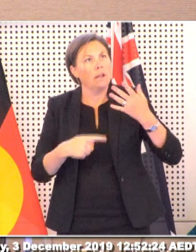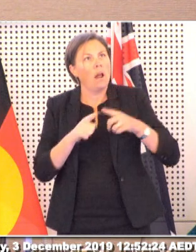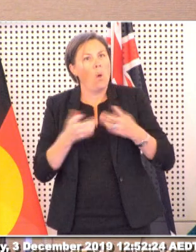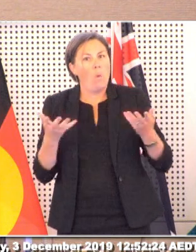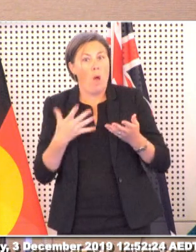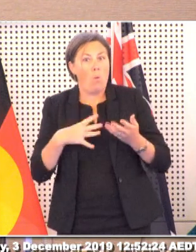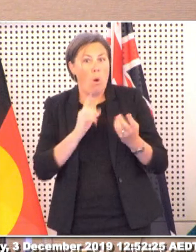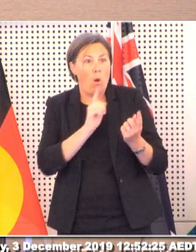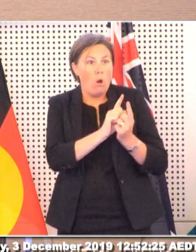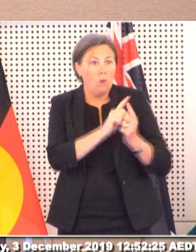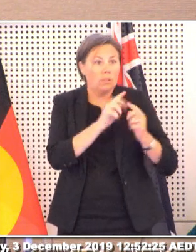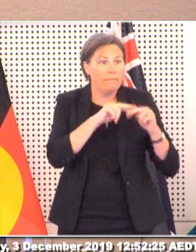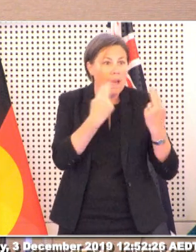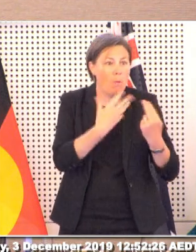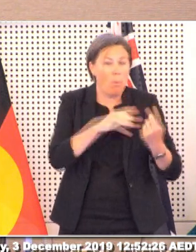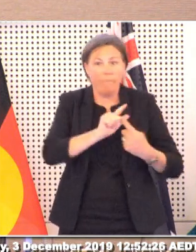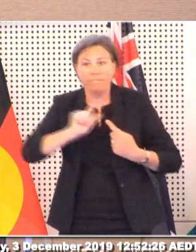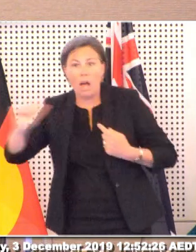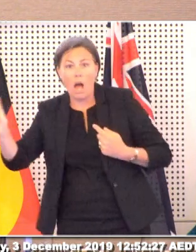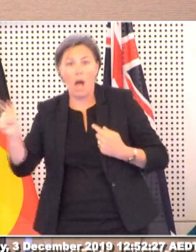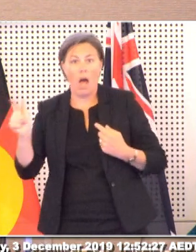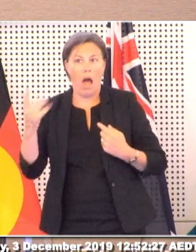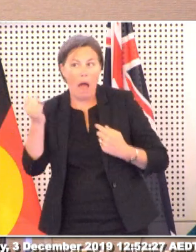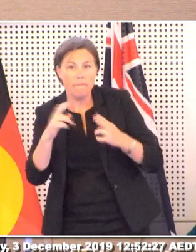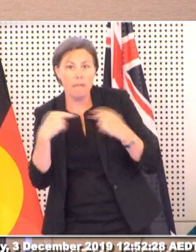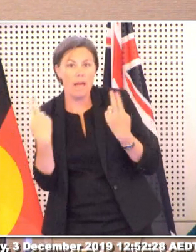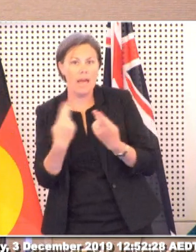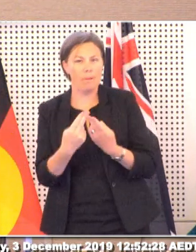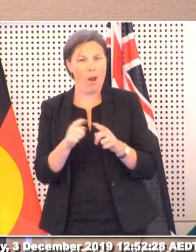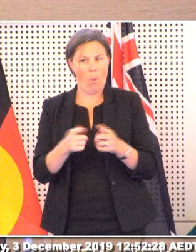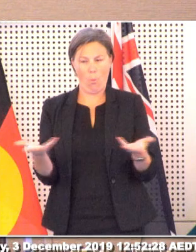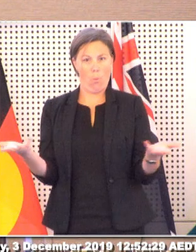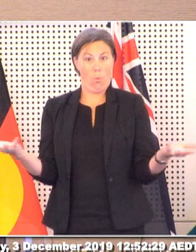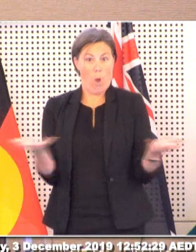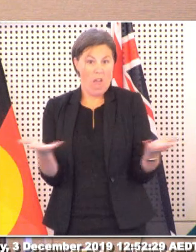family, do they have family that’s nearby, so geographic location, what their age is,